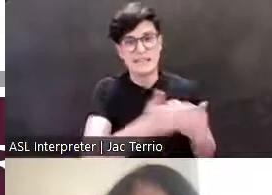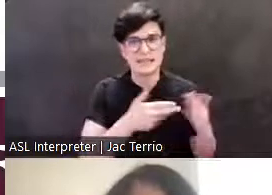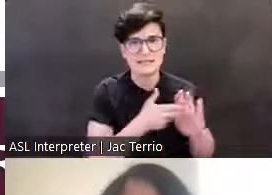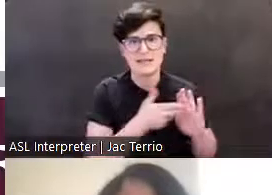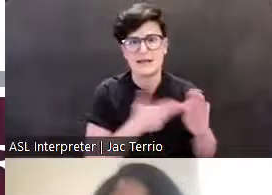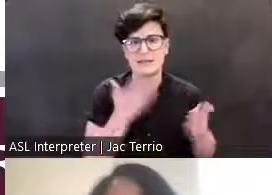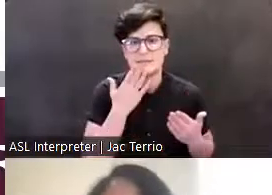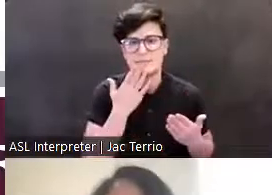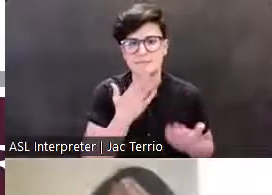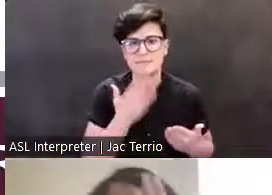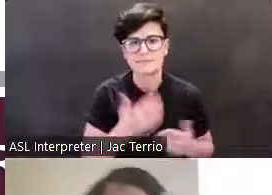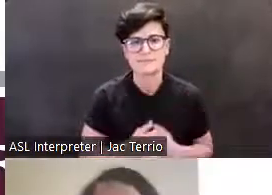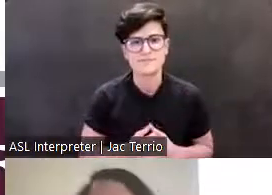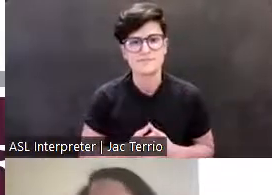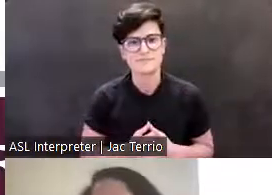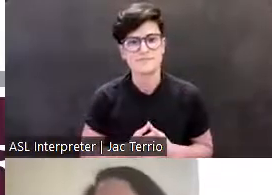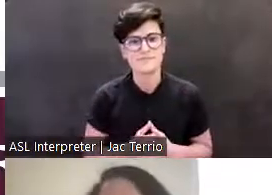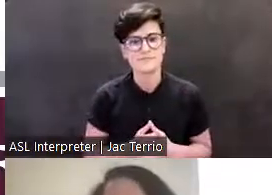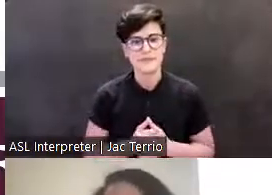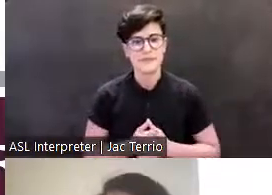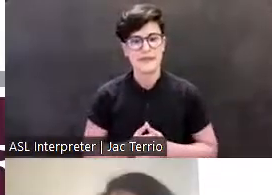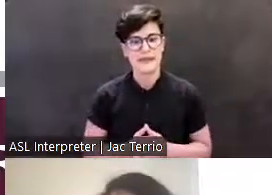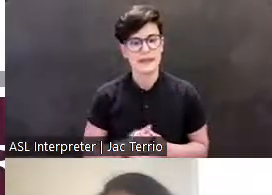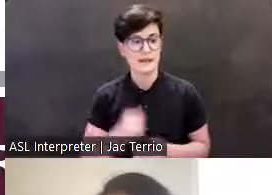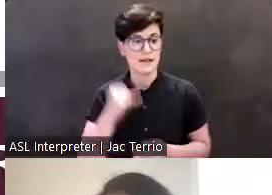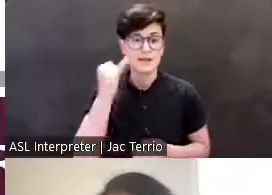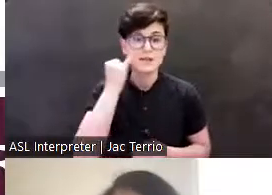________________________________________ If you ask for a reasonable accommodation